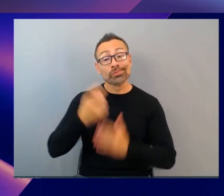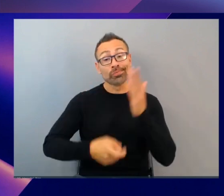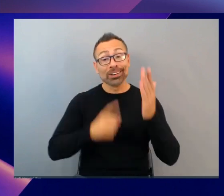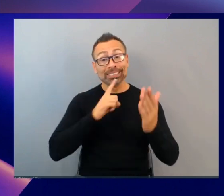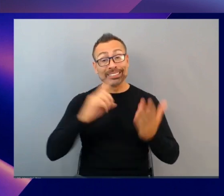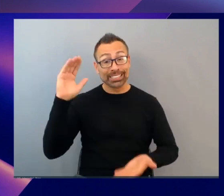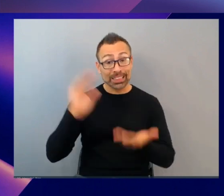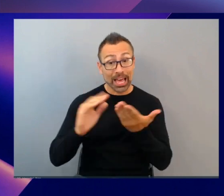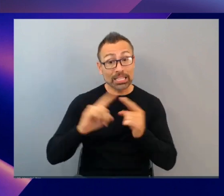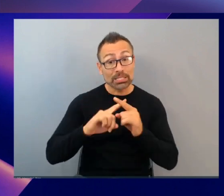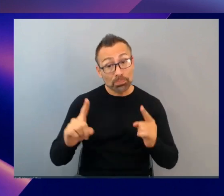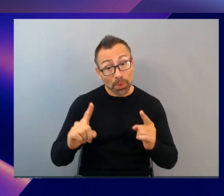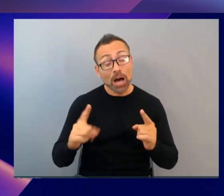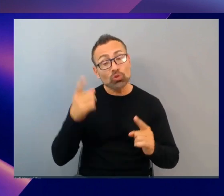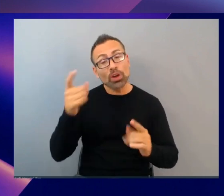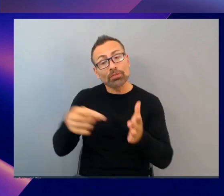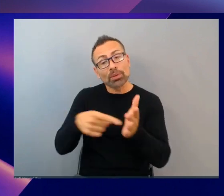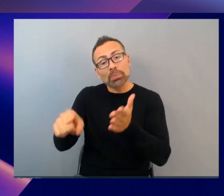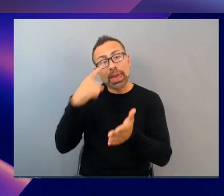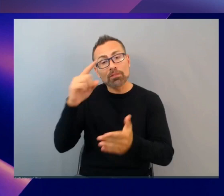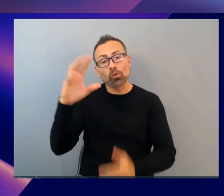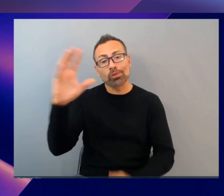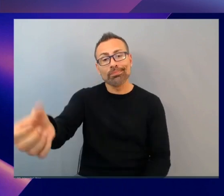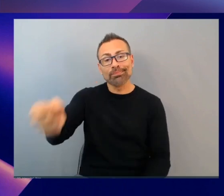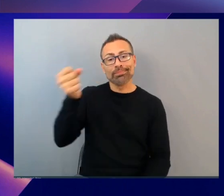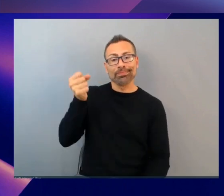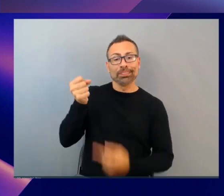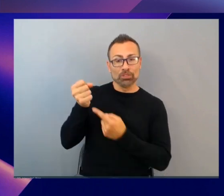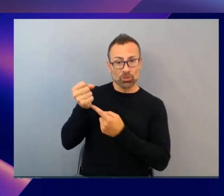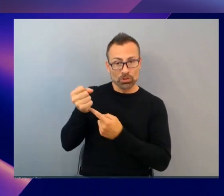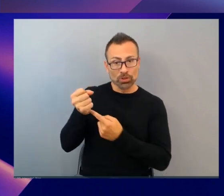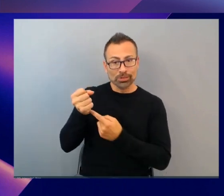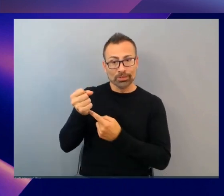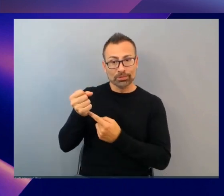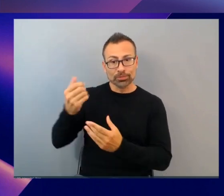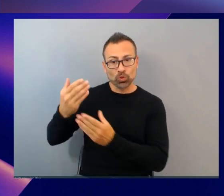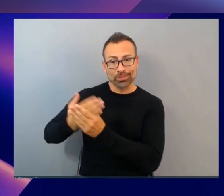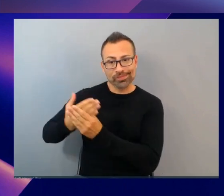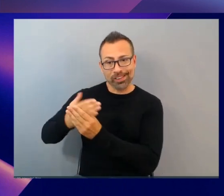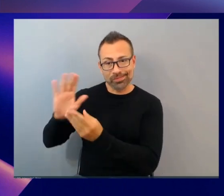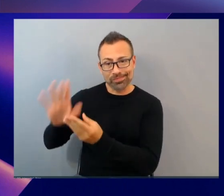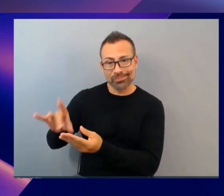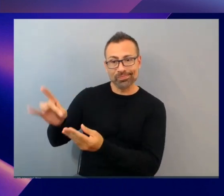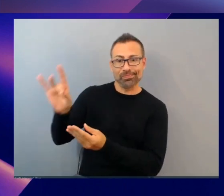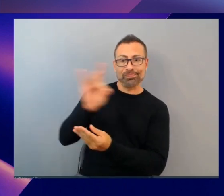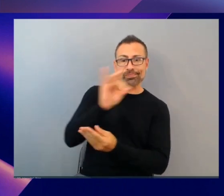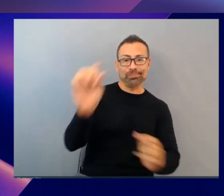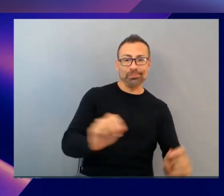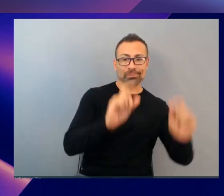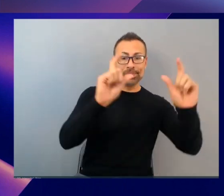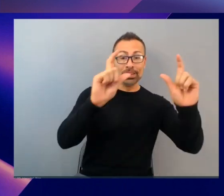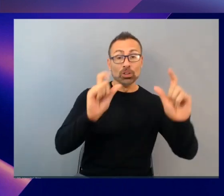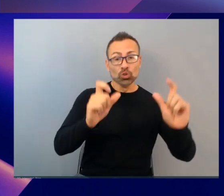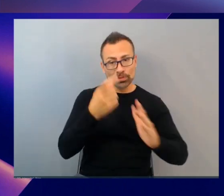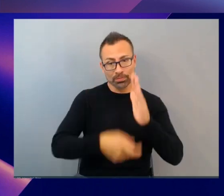when you want these objects, right? There are different object storage on Amazon S3,